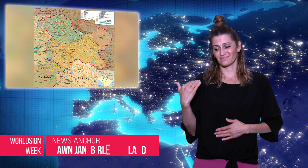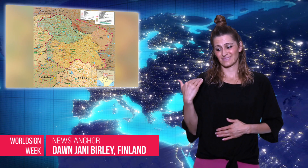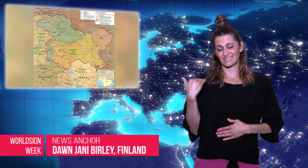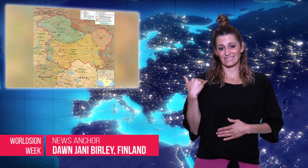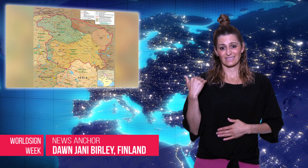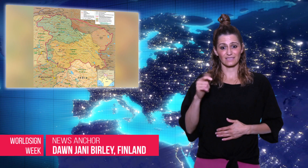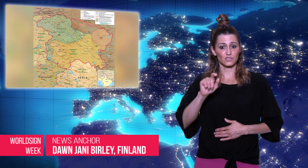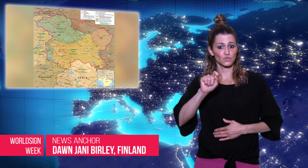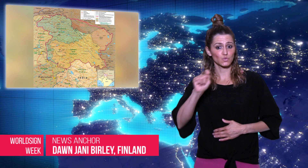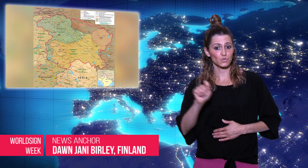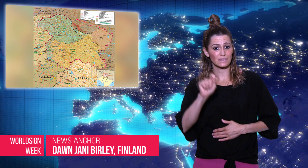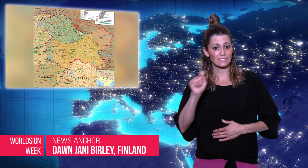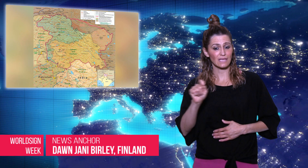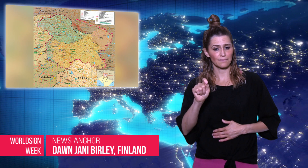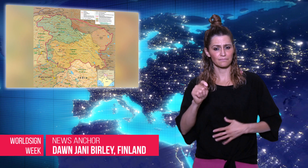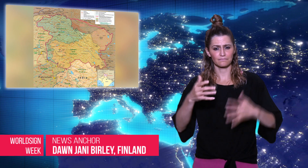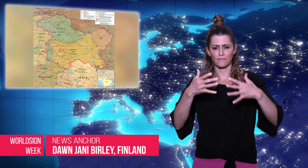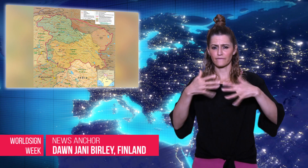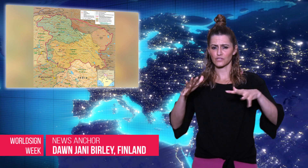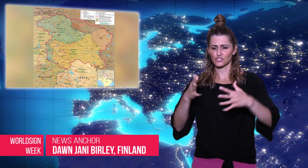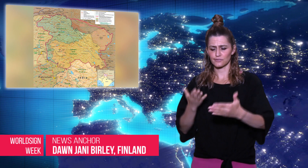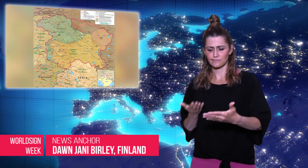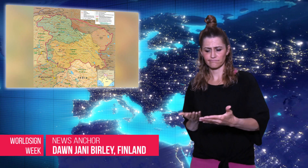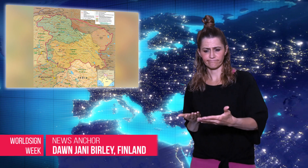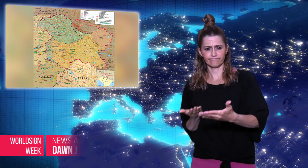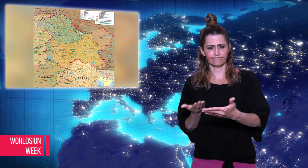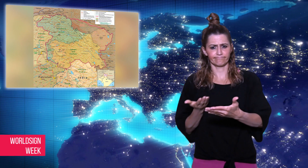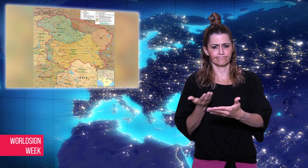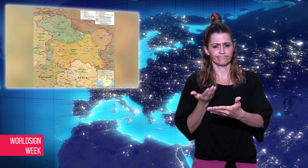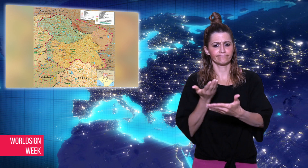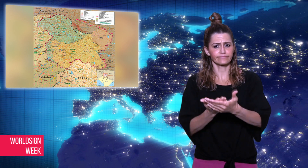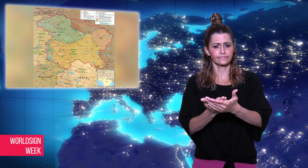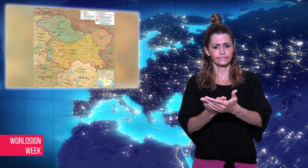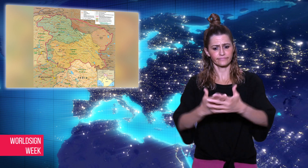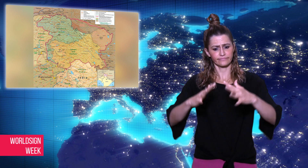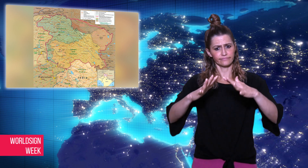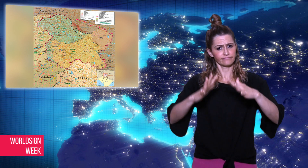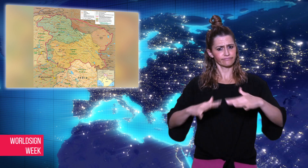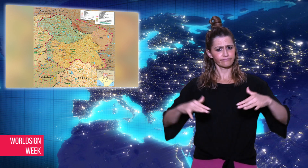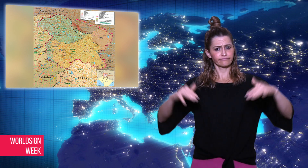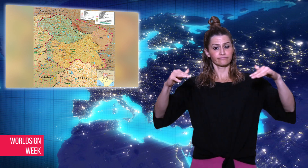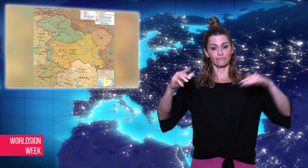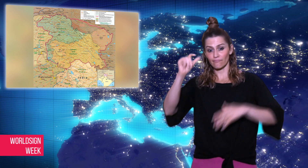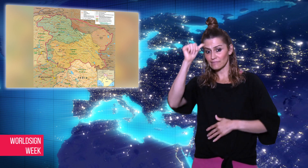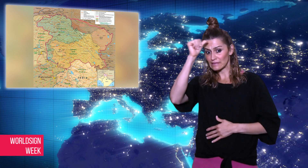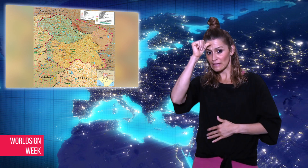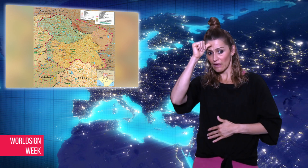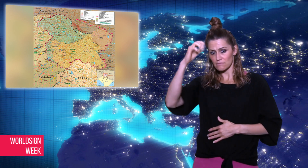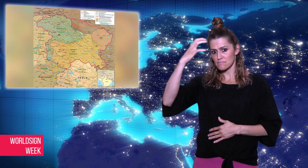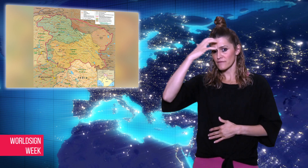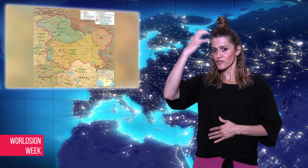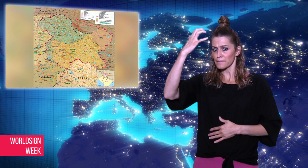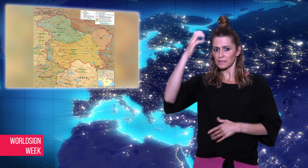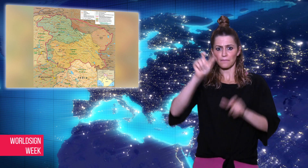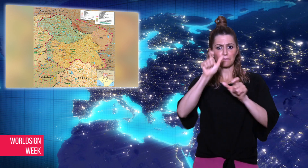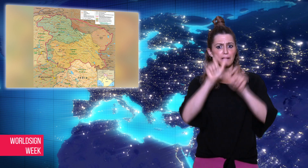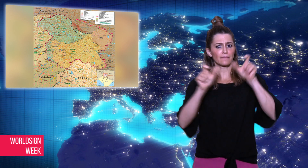[Dawn]: The Indian government last Tuesday